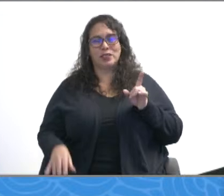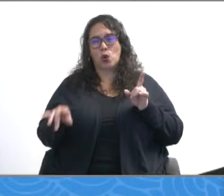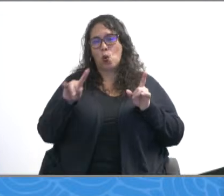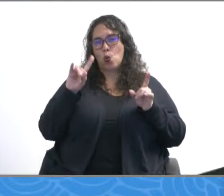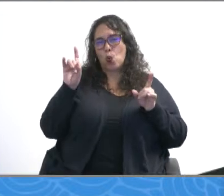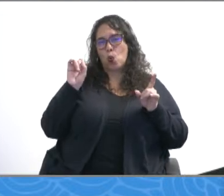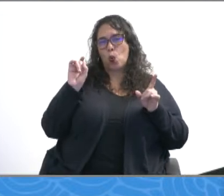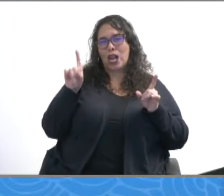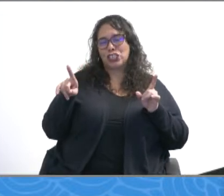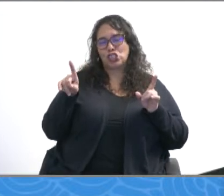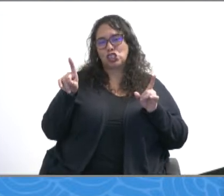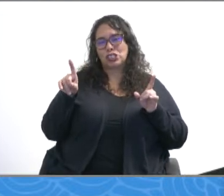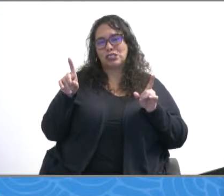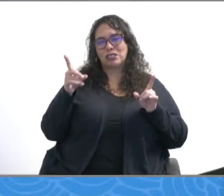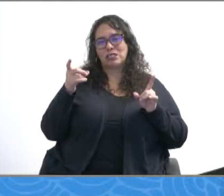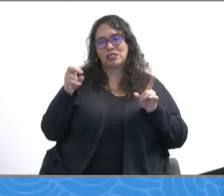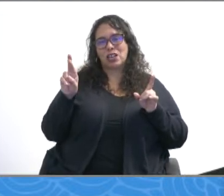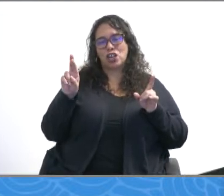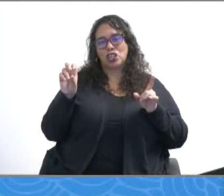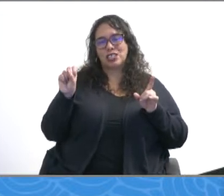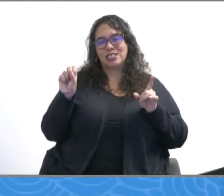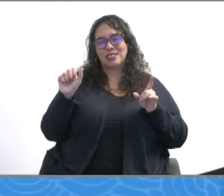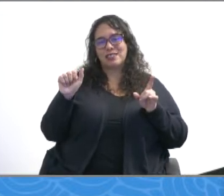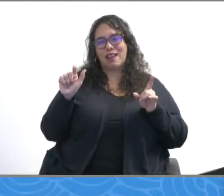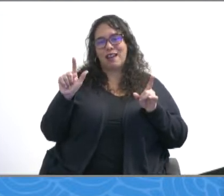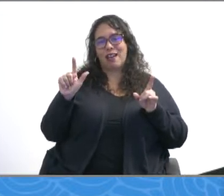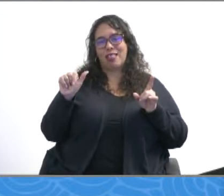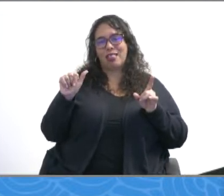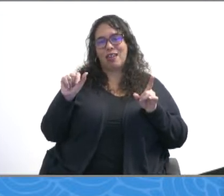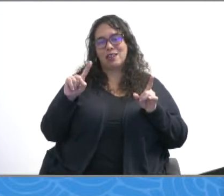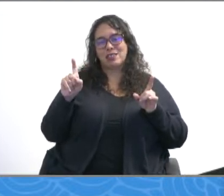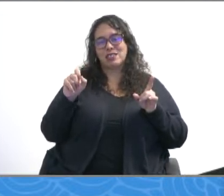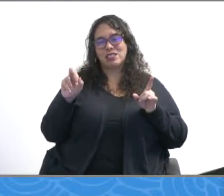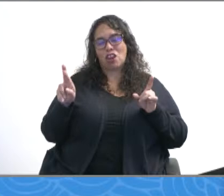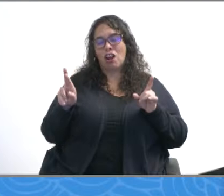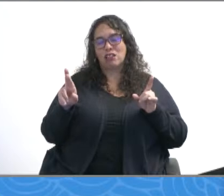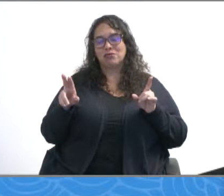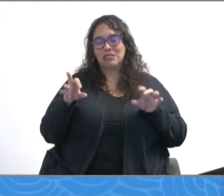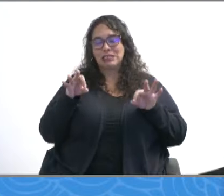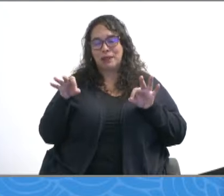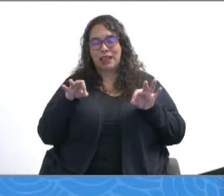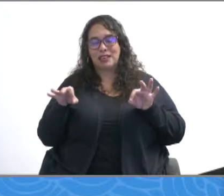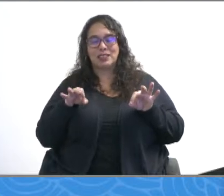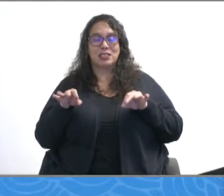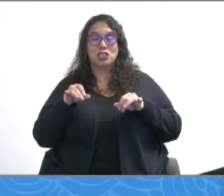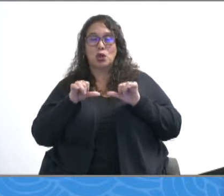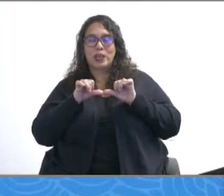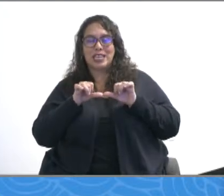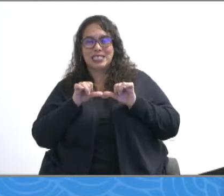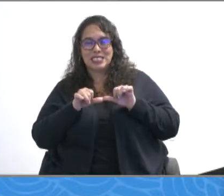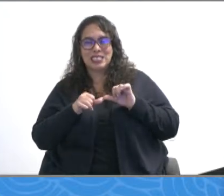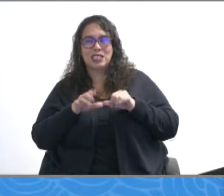that Dr. Salazar presented to us. "So as we continue to implement programs and supports